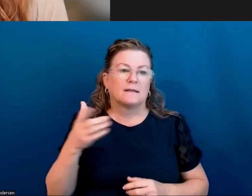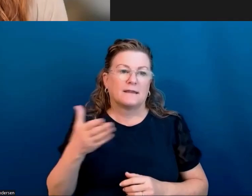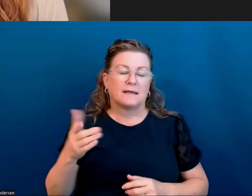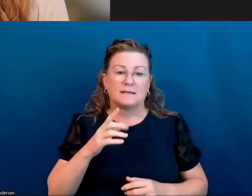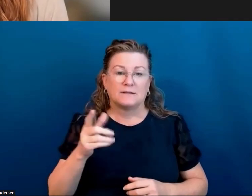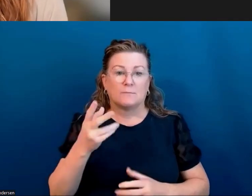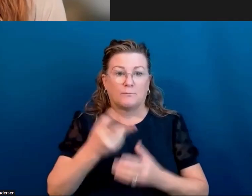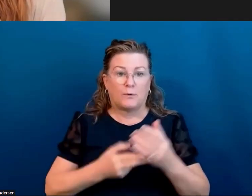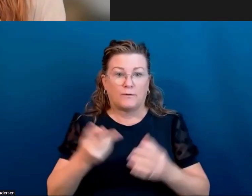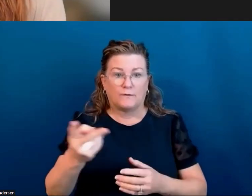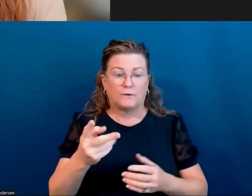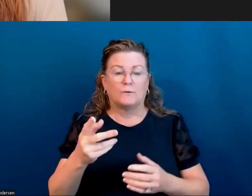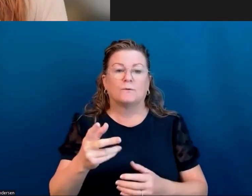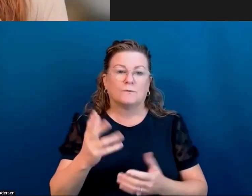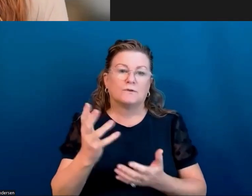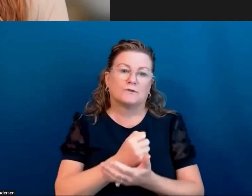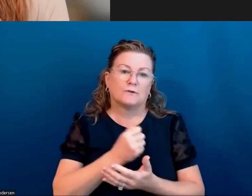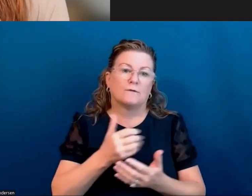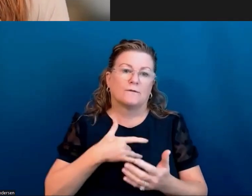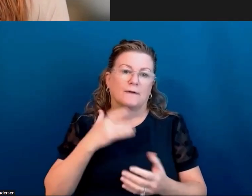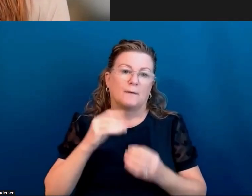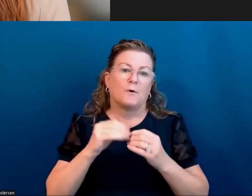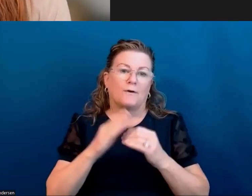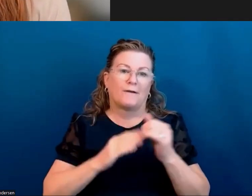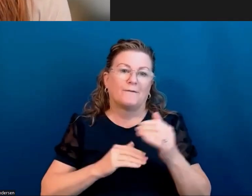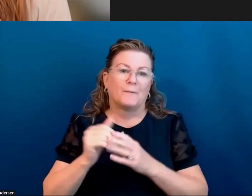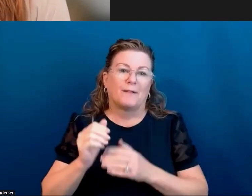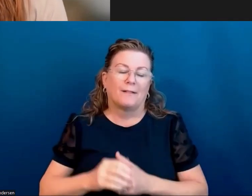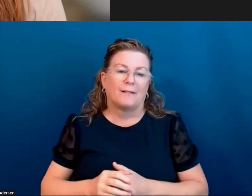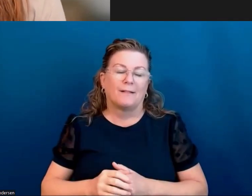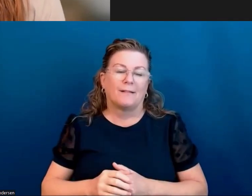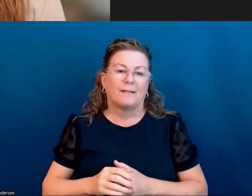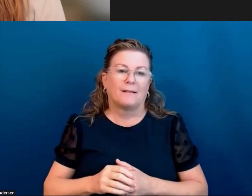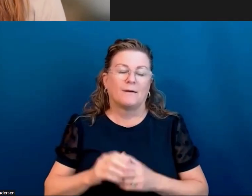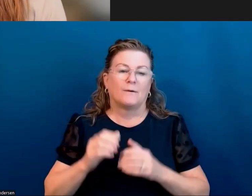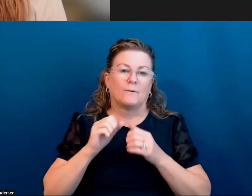to feel more comfortable within the context of feeding, too. And